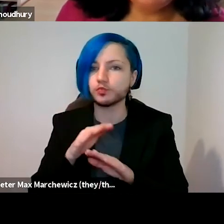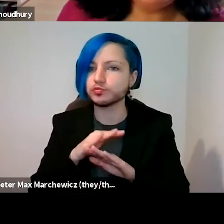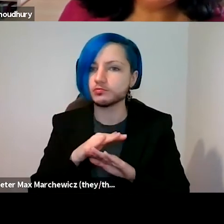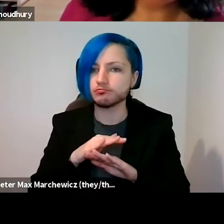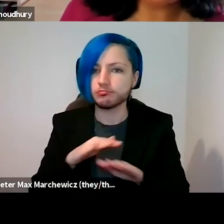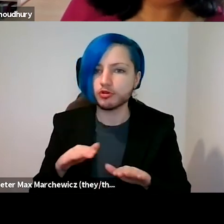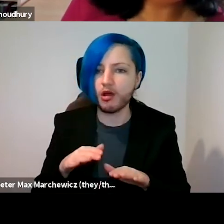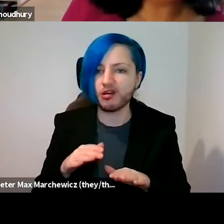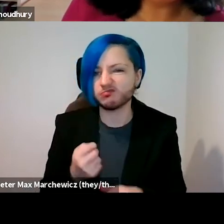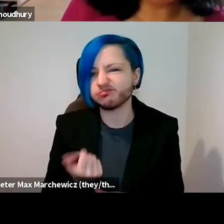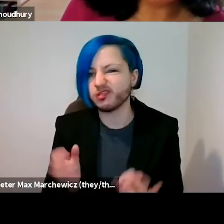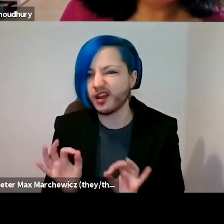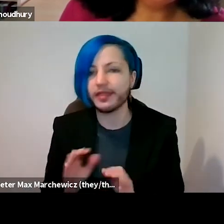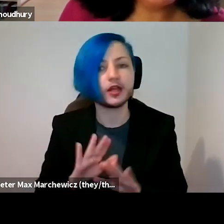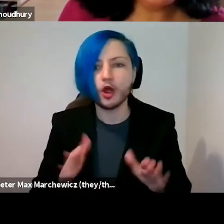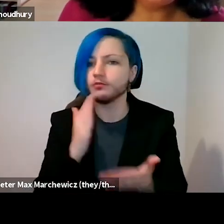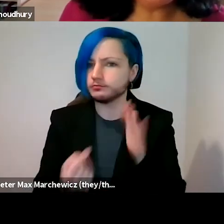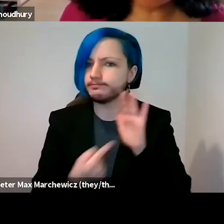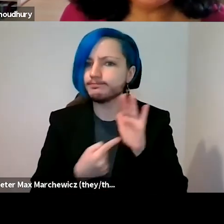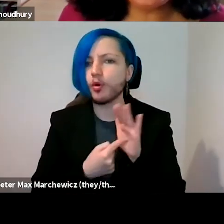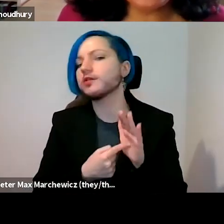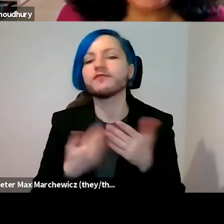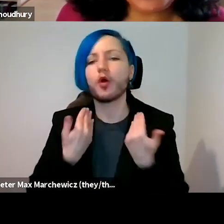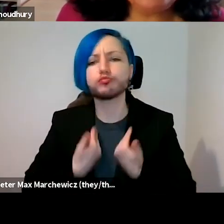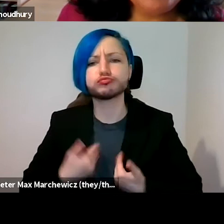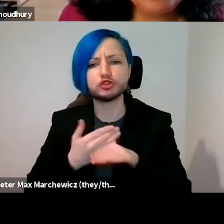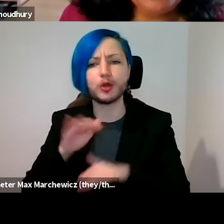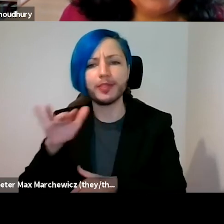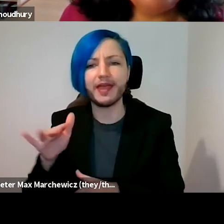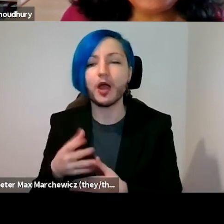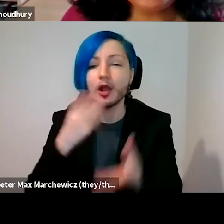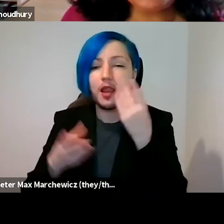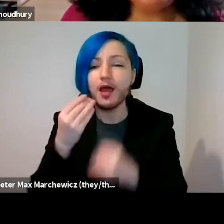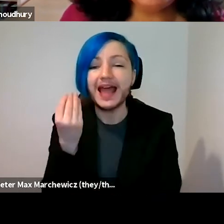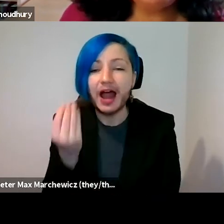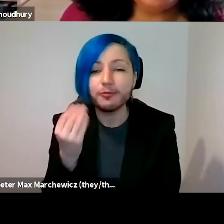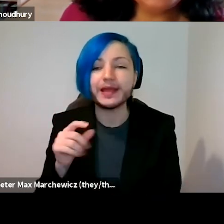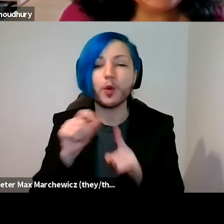for lucrative appointments in India, and learning Persian and Arabic, official languages of India